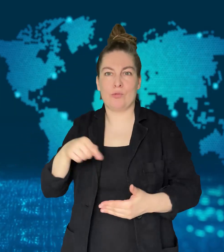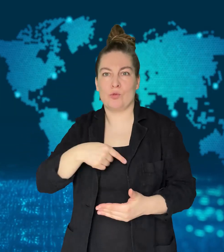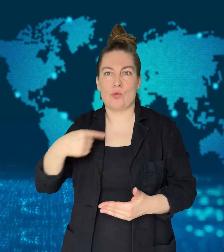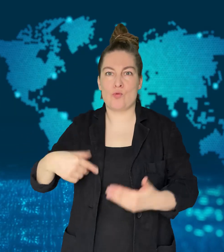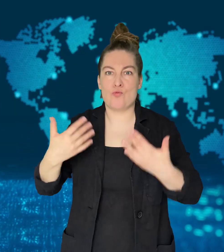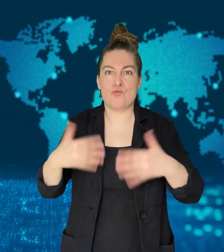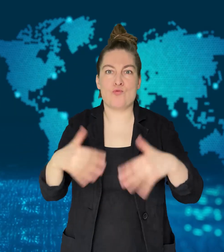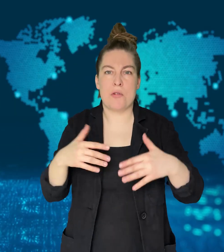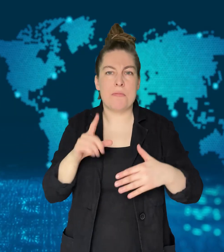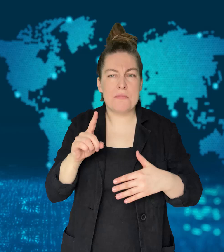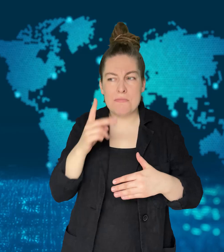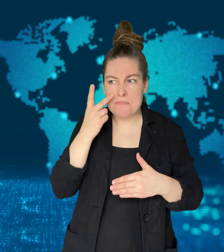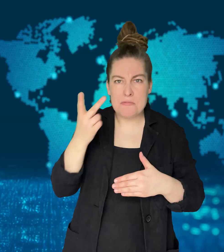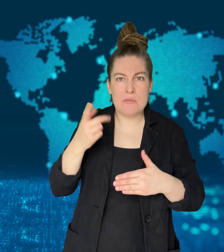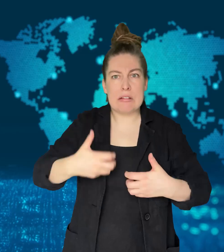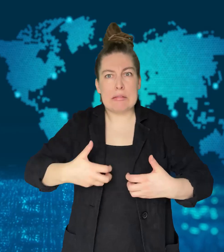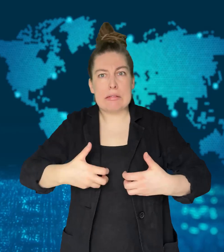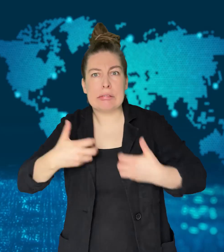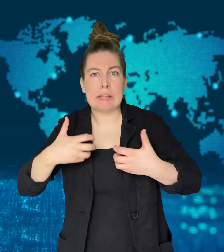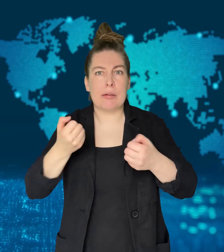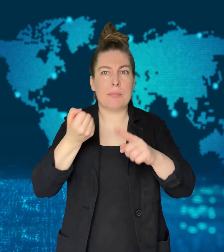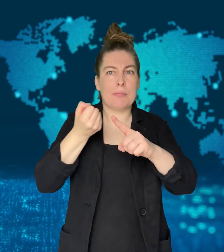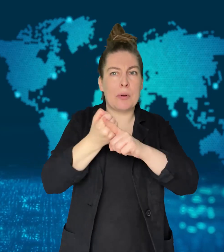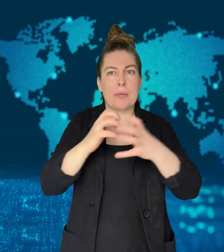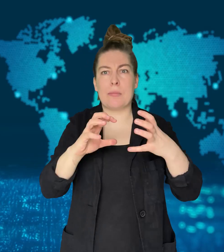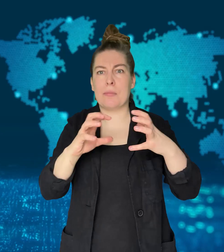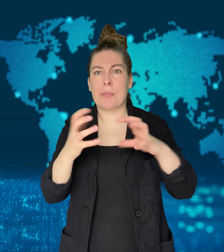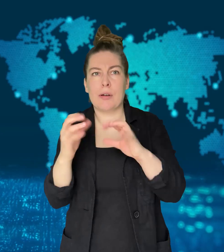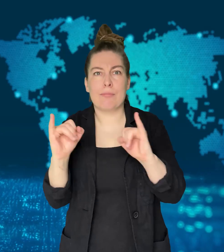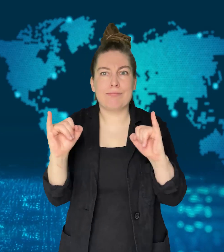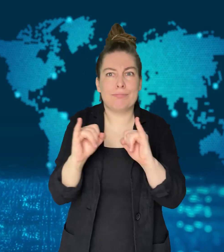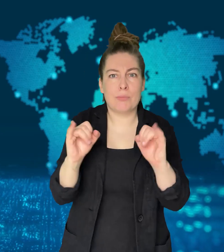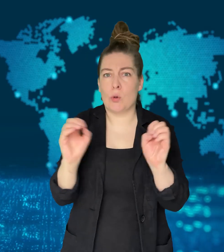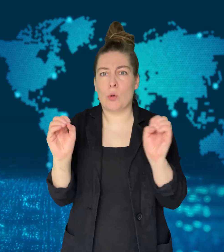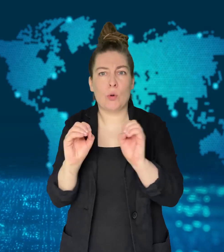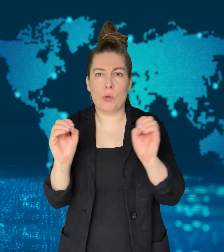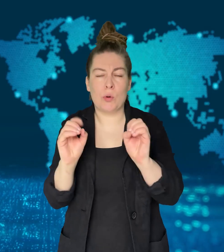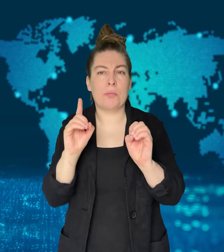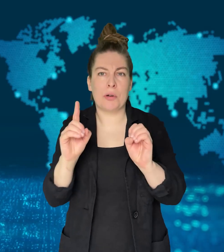They have not been aggressive nor caused any damage,